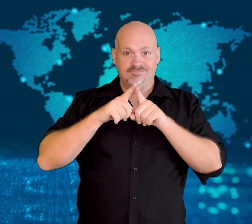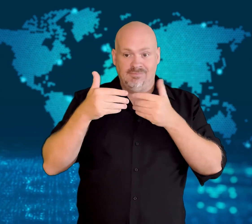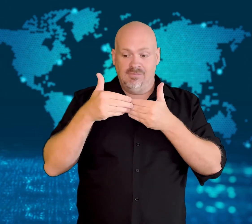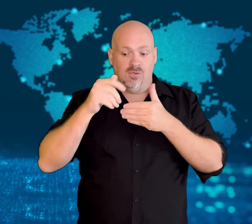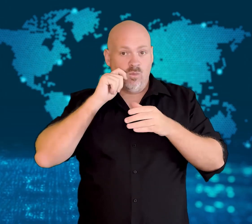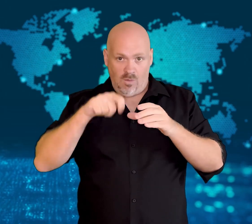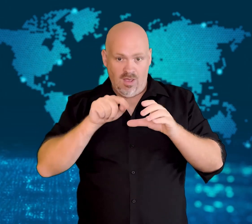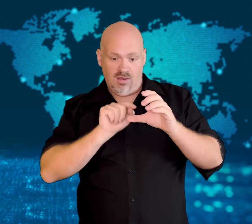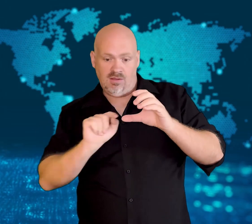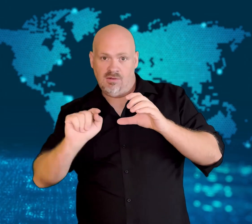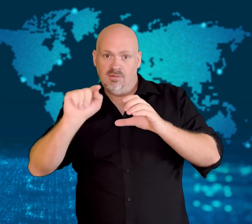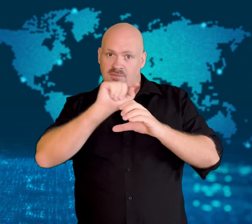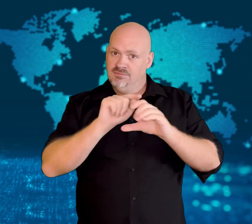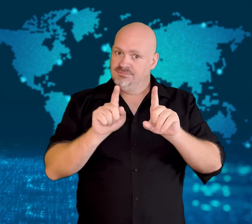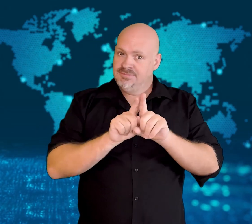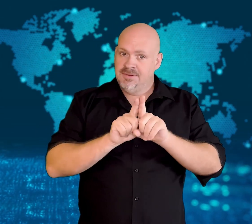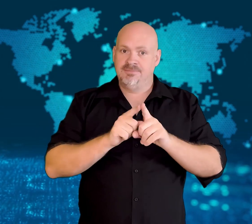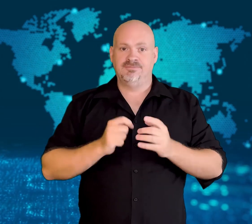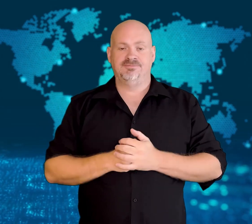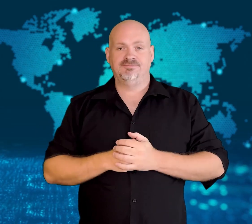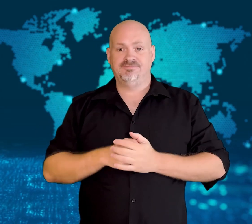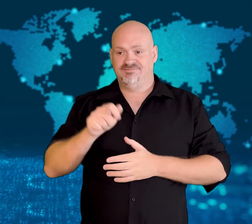to inspect the damage.